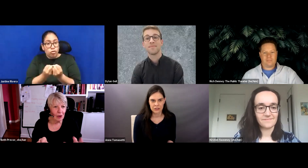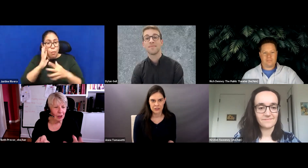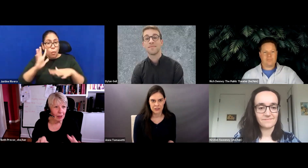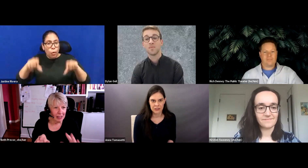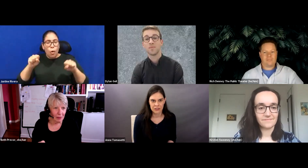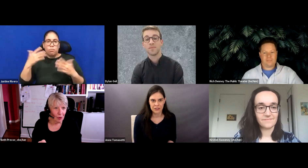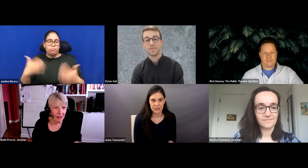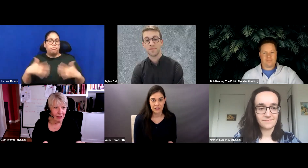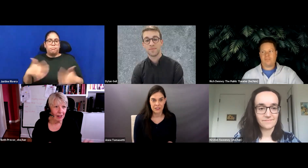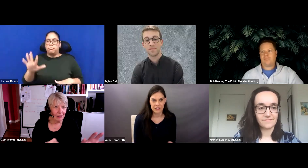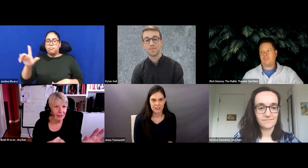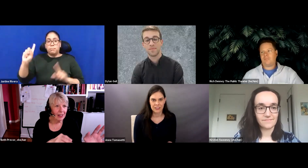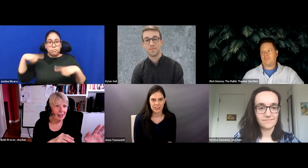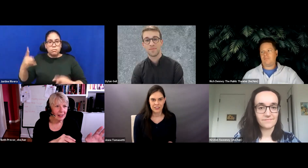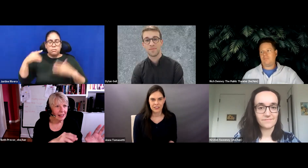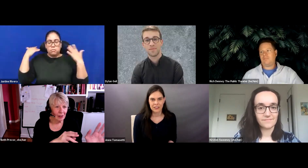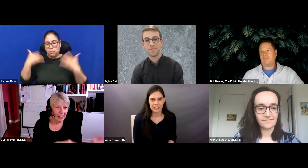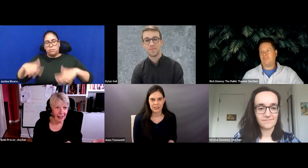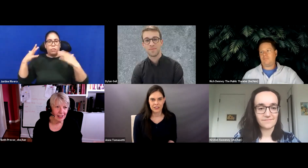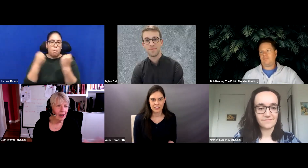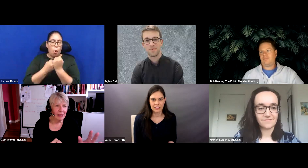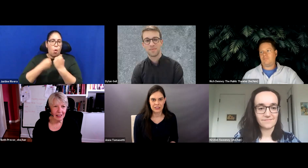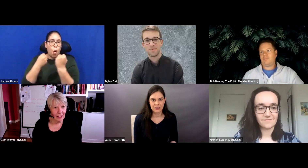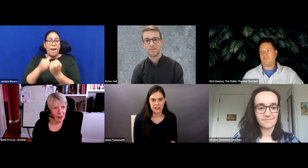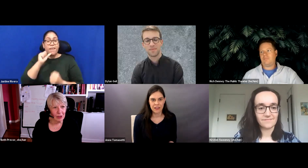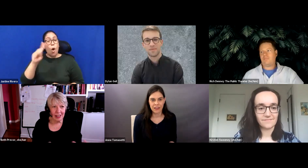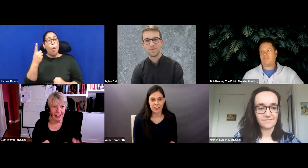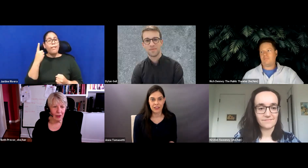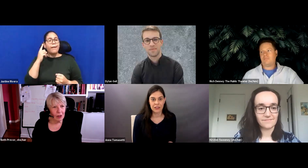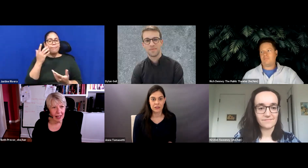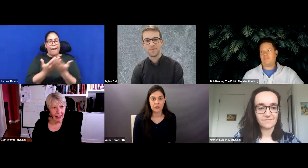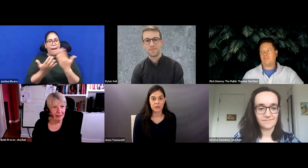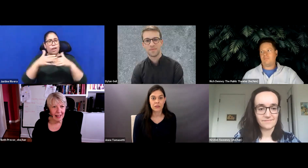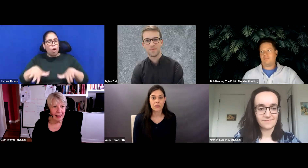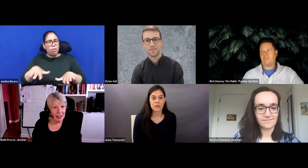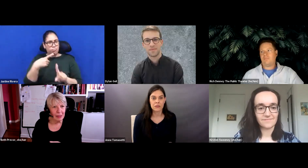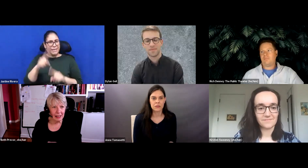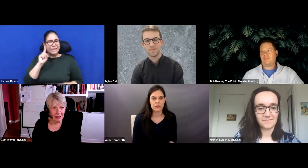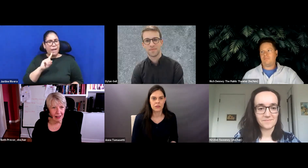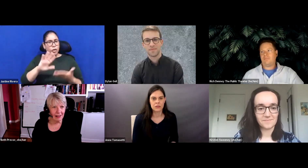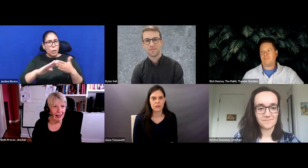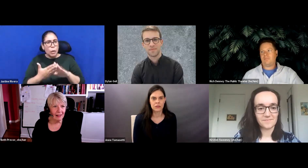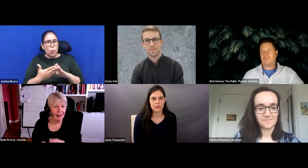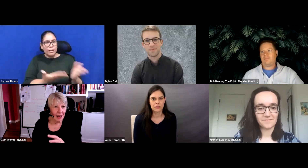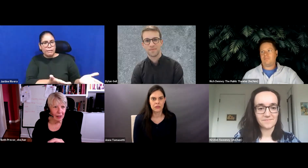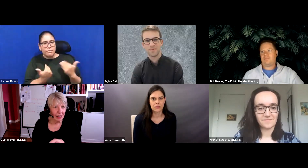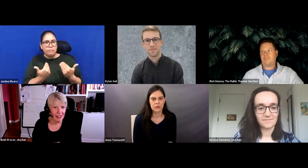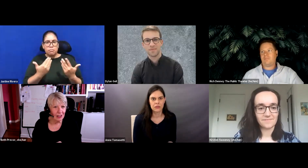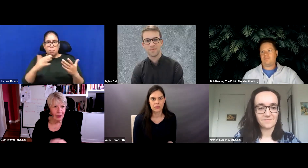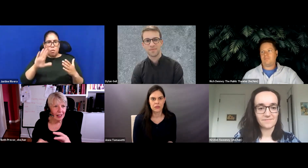so incredibly supportive of not only Hands On, but the Deaf community and the work that is being done, and allowing us to